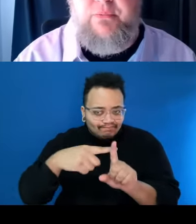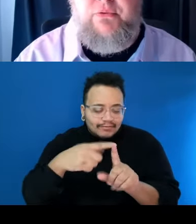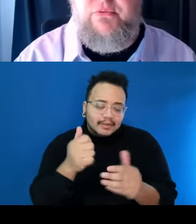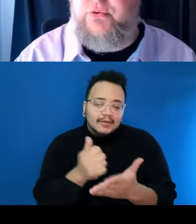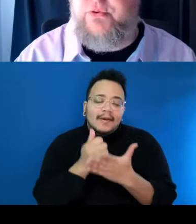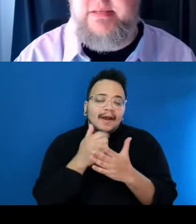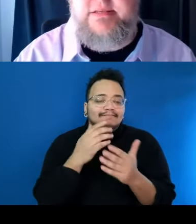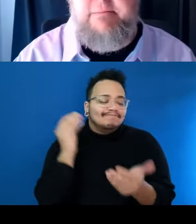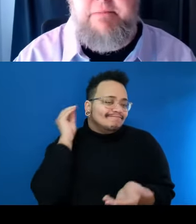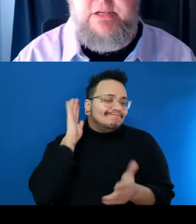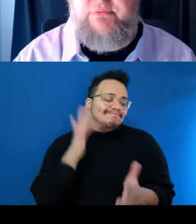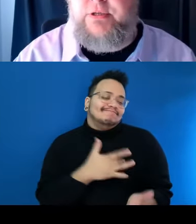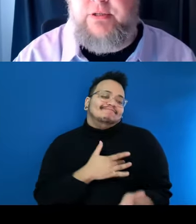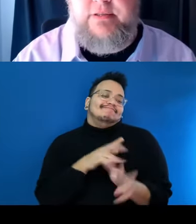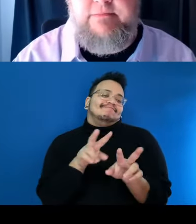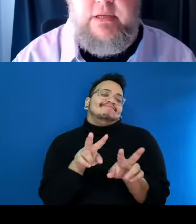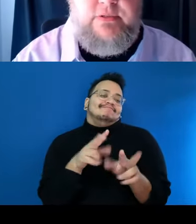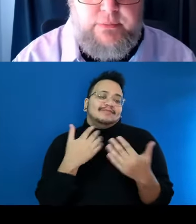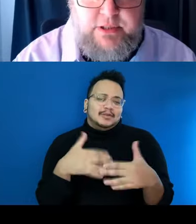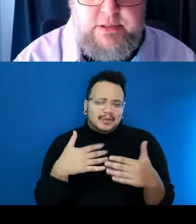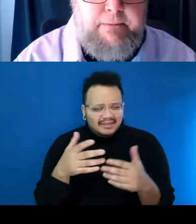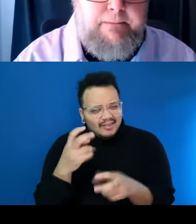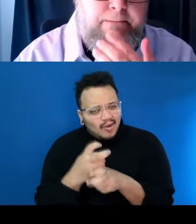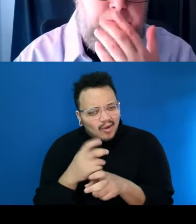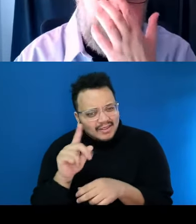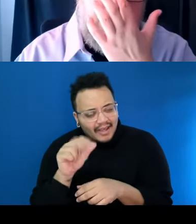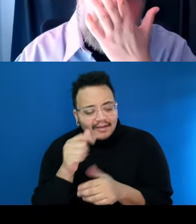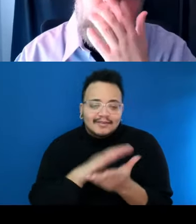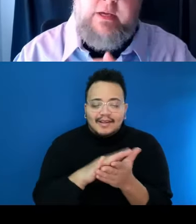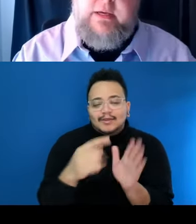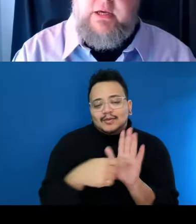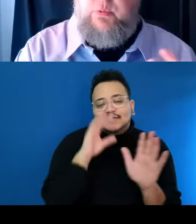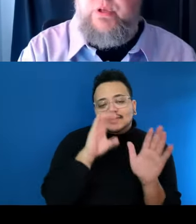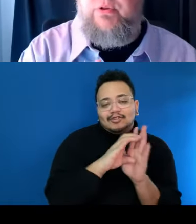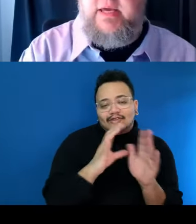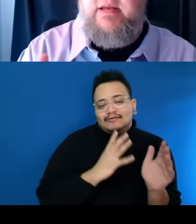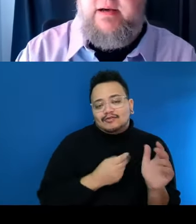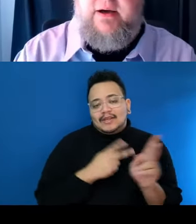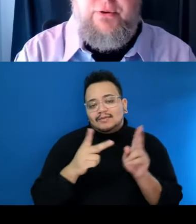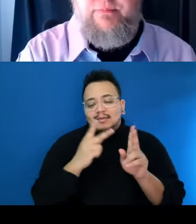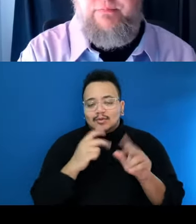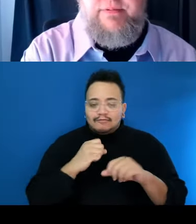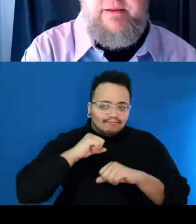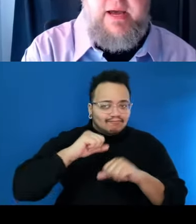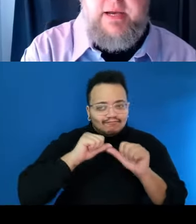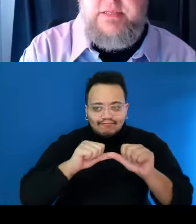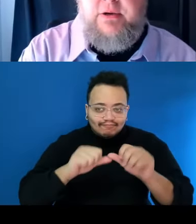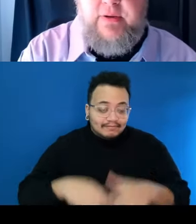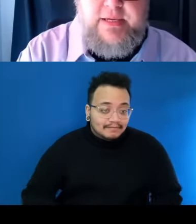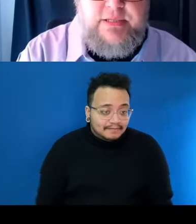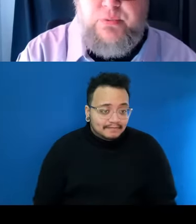as we move through this difficult set of subjects. When we look at other impacts of ACEs,